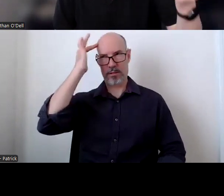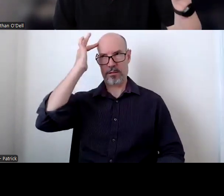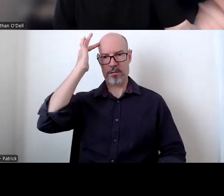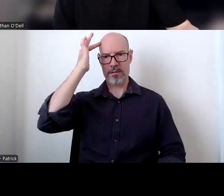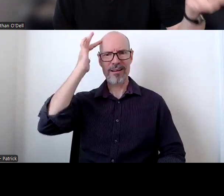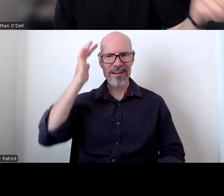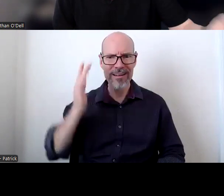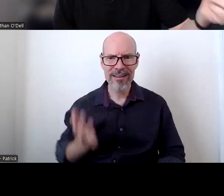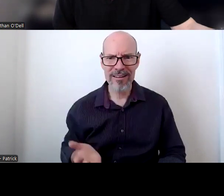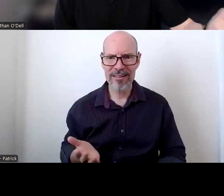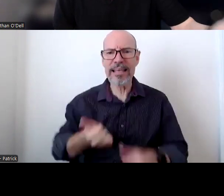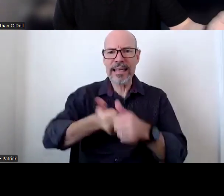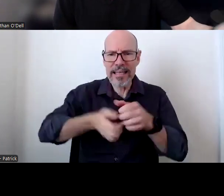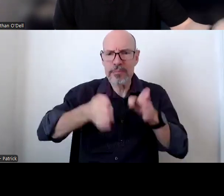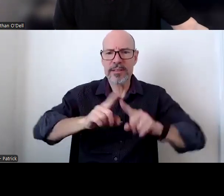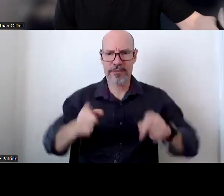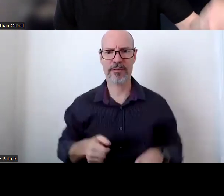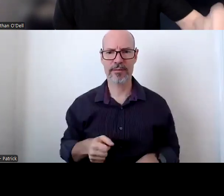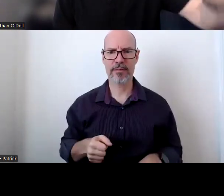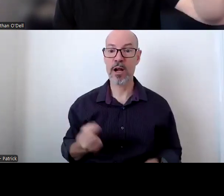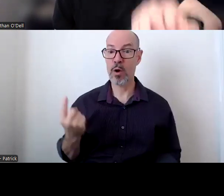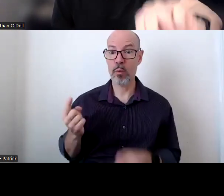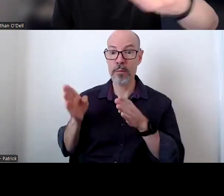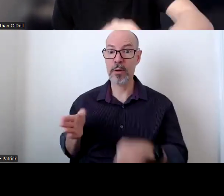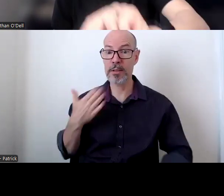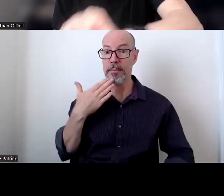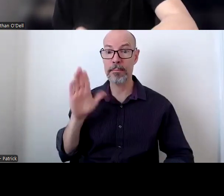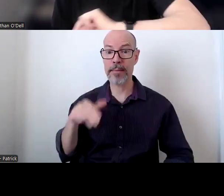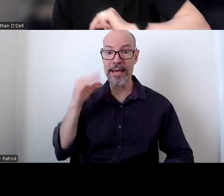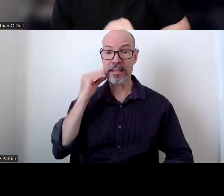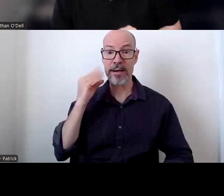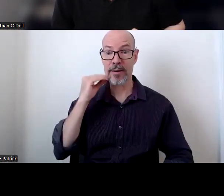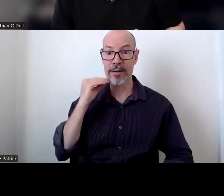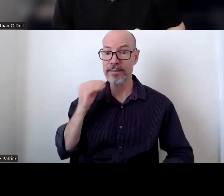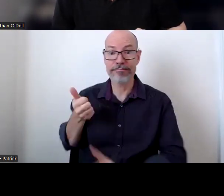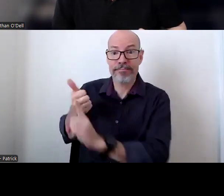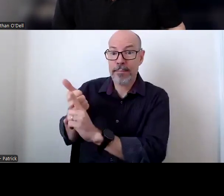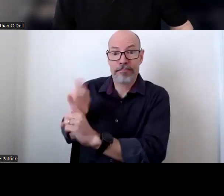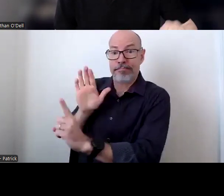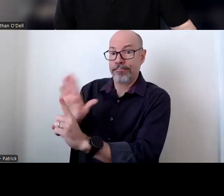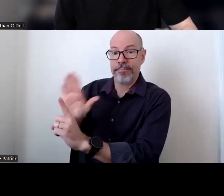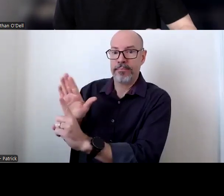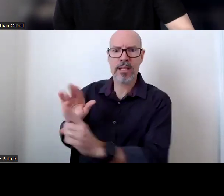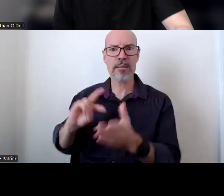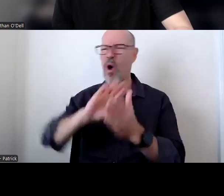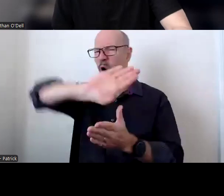If you have a bad experience with one person, that's that person you had a bad experience It is not the Deaf community you had a bad experience with.